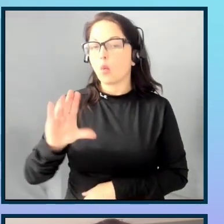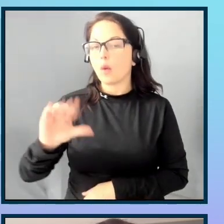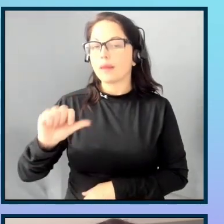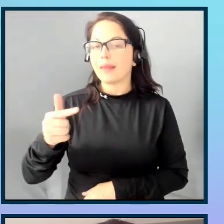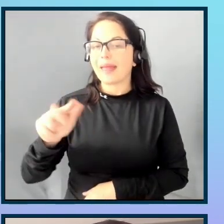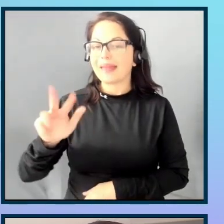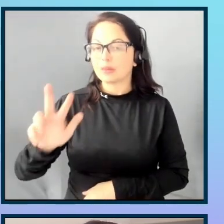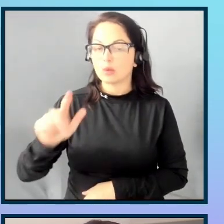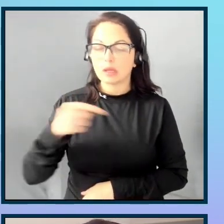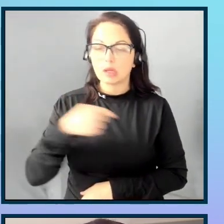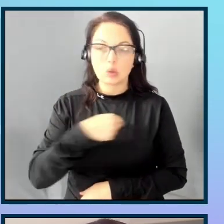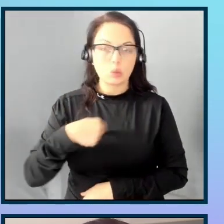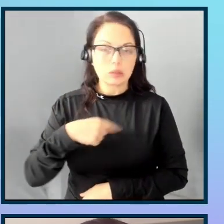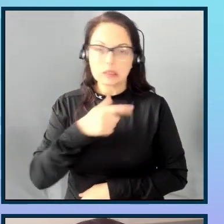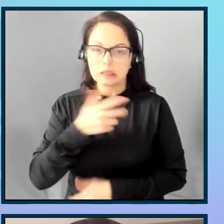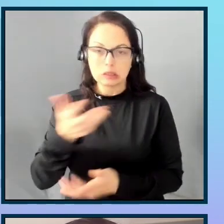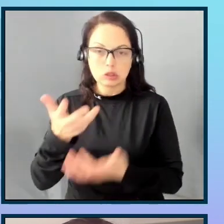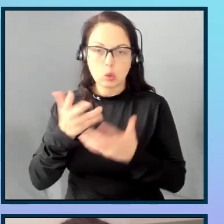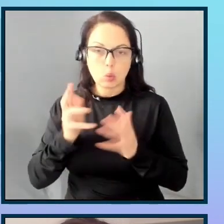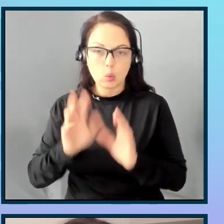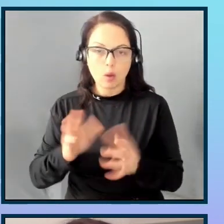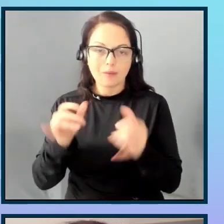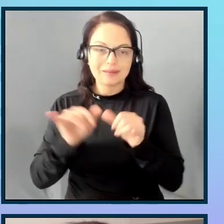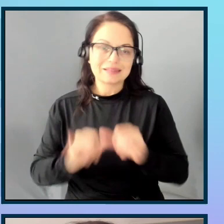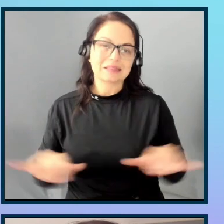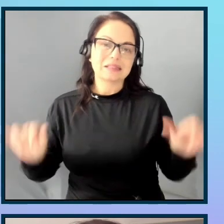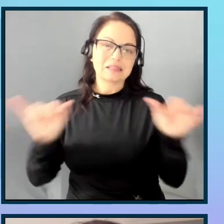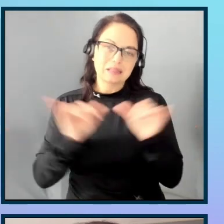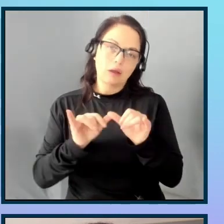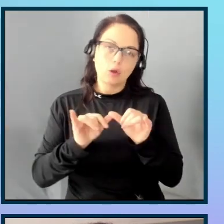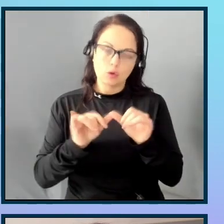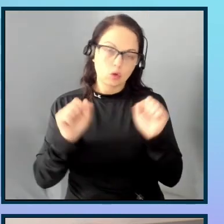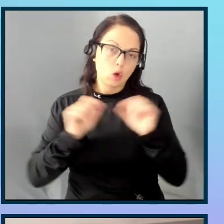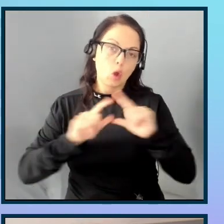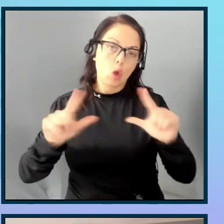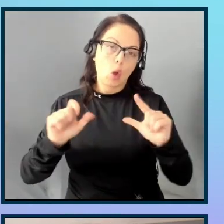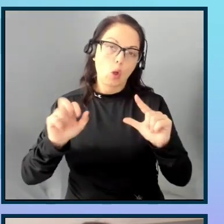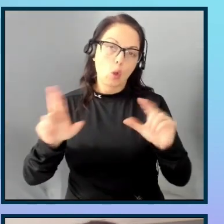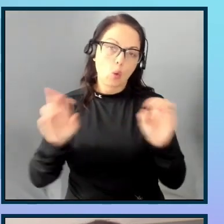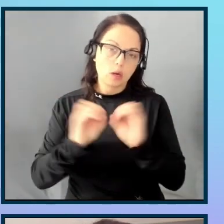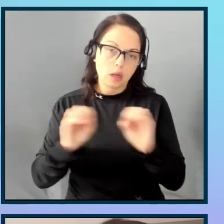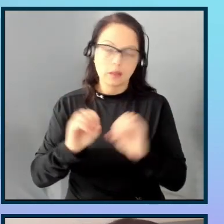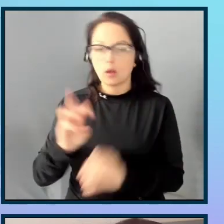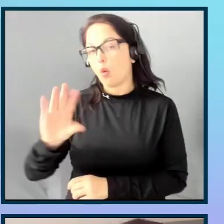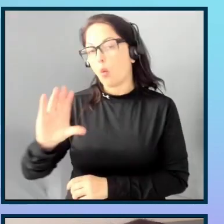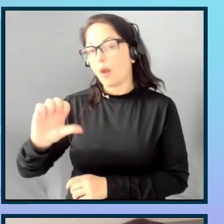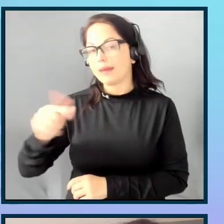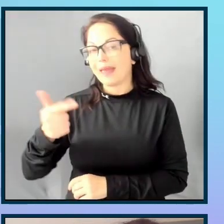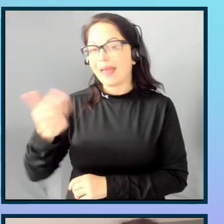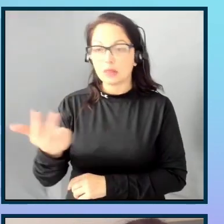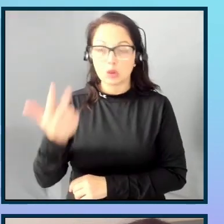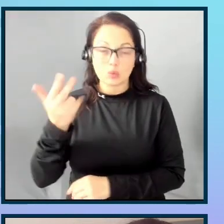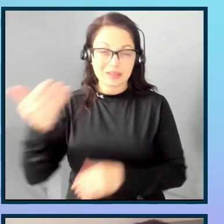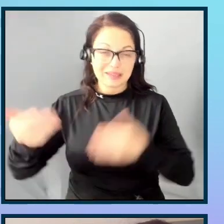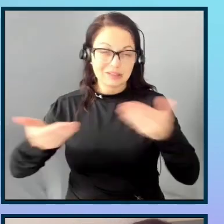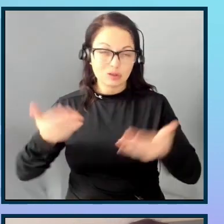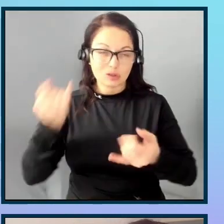that's an all or nothing thing. WCAG 3 introduces the idea of this stuff is critical.